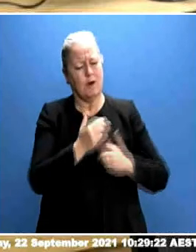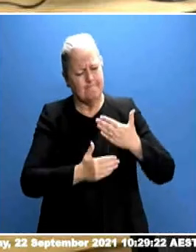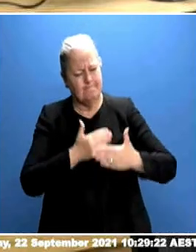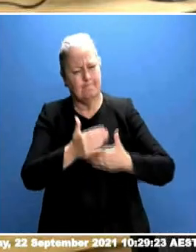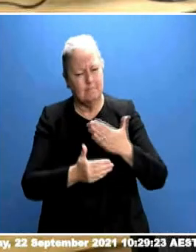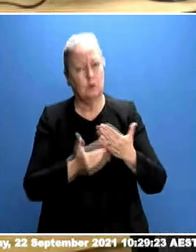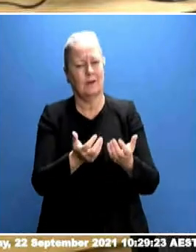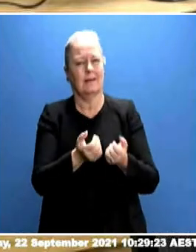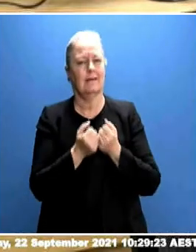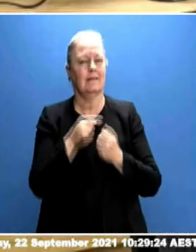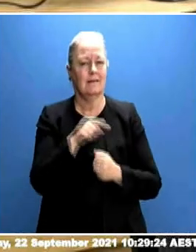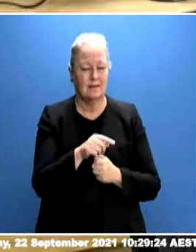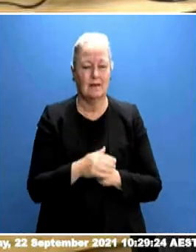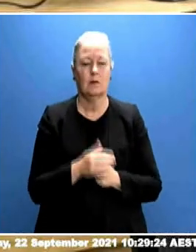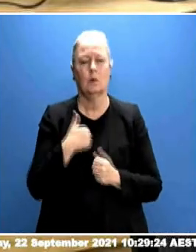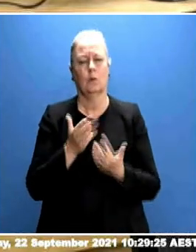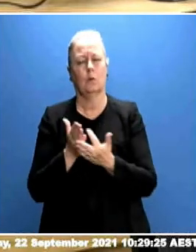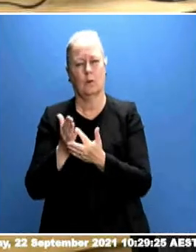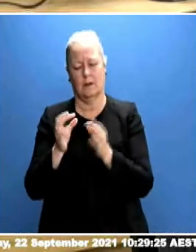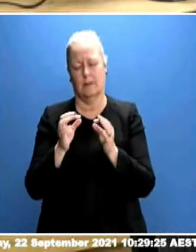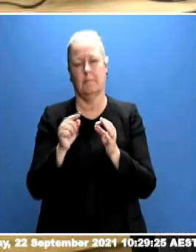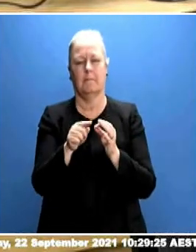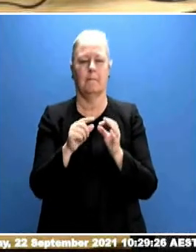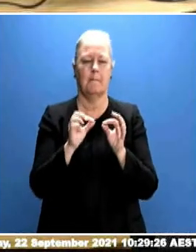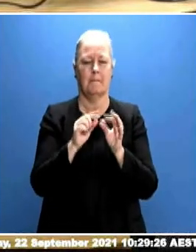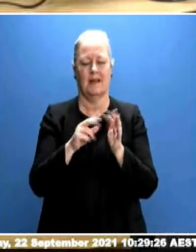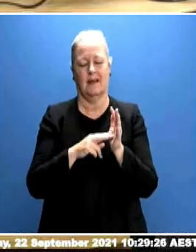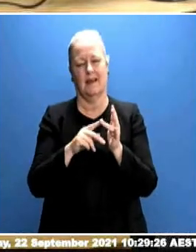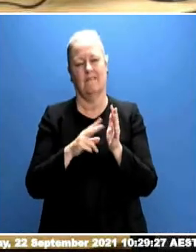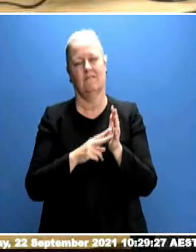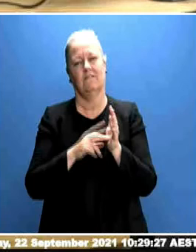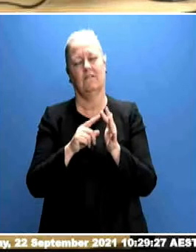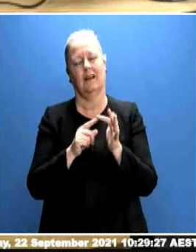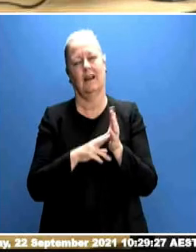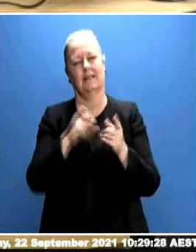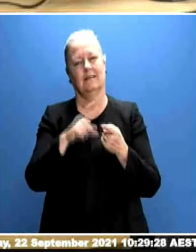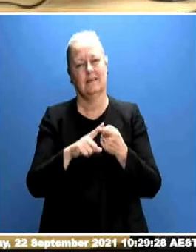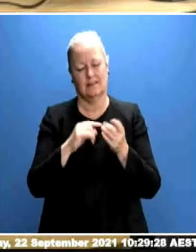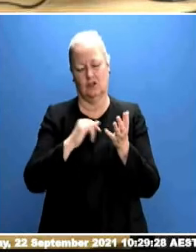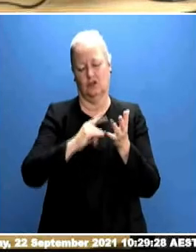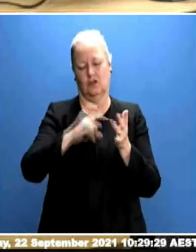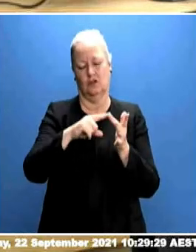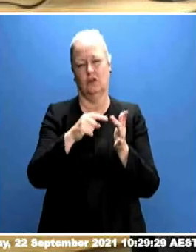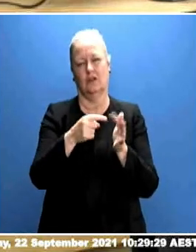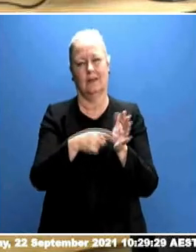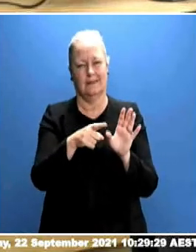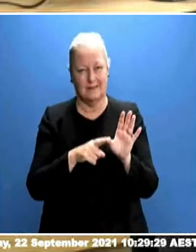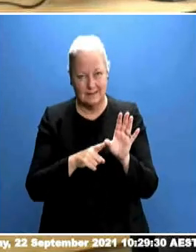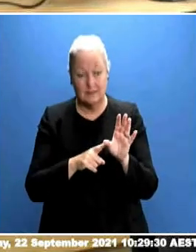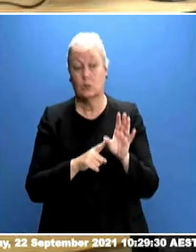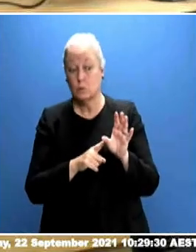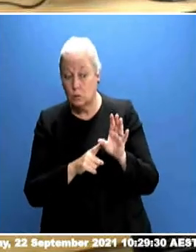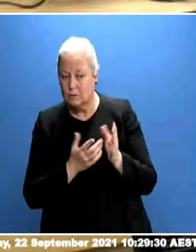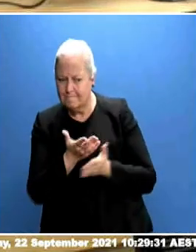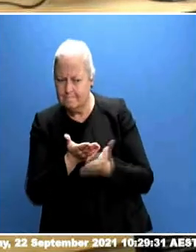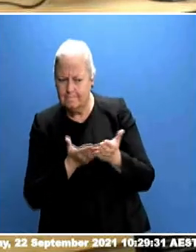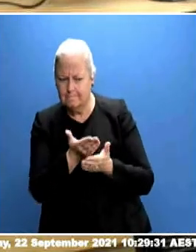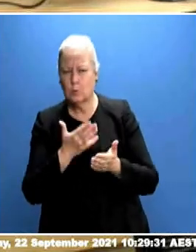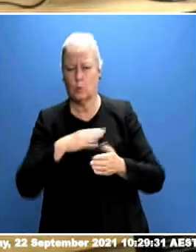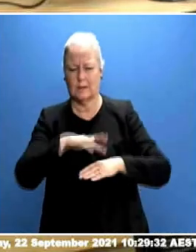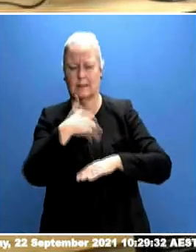We worked with the Benevolent Society to set up the plan and get